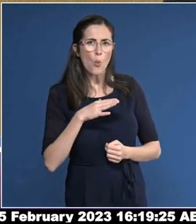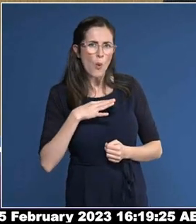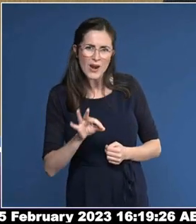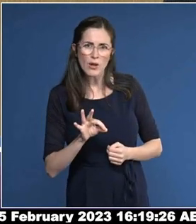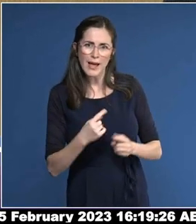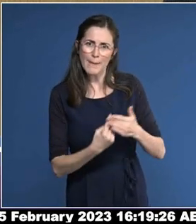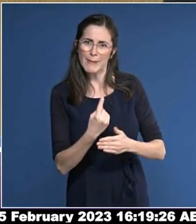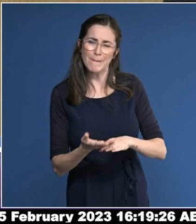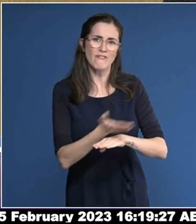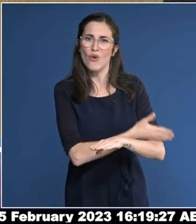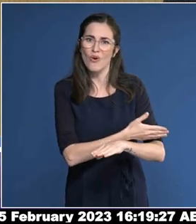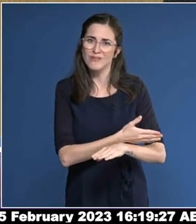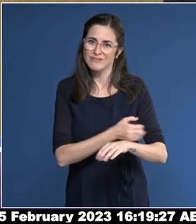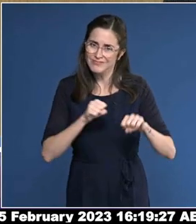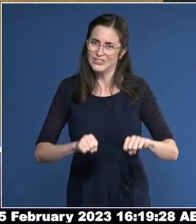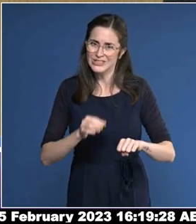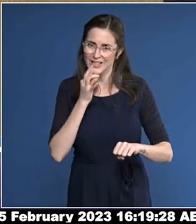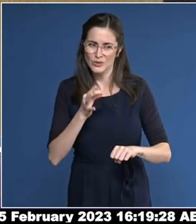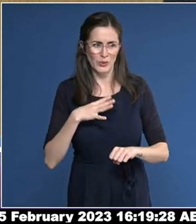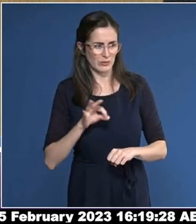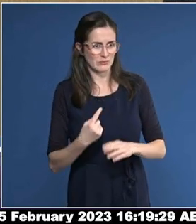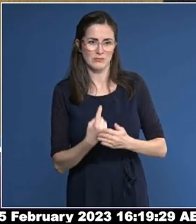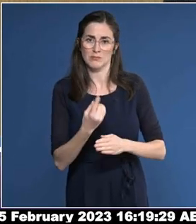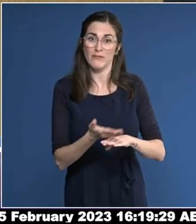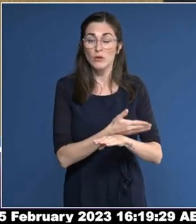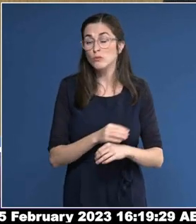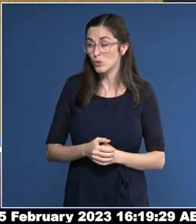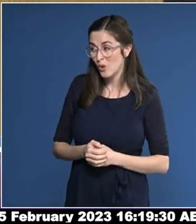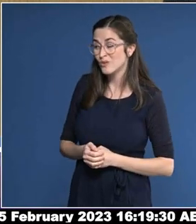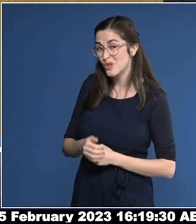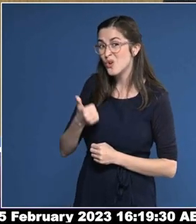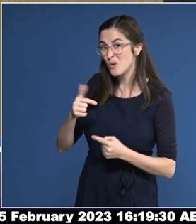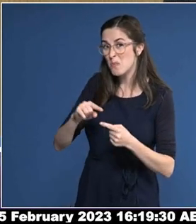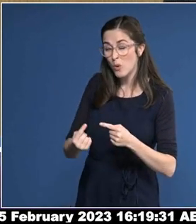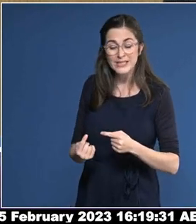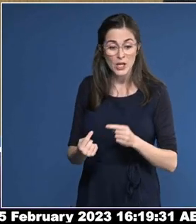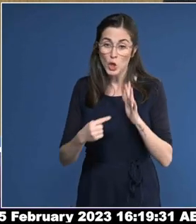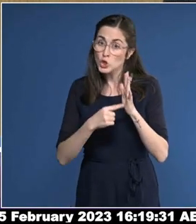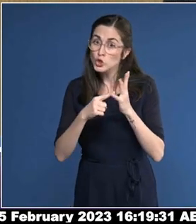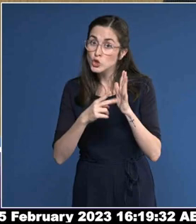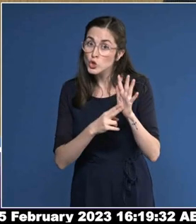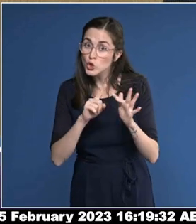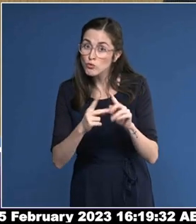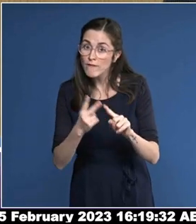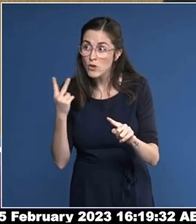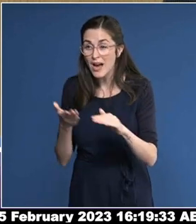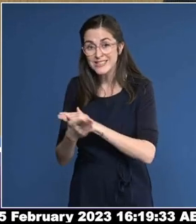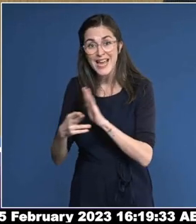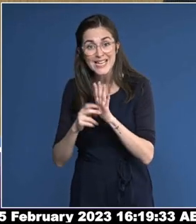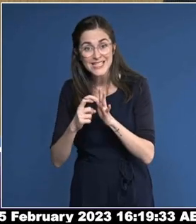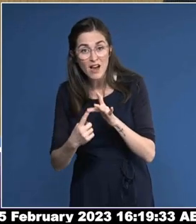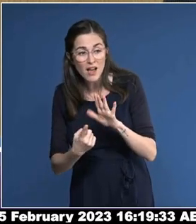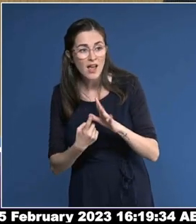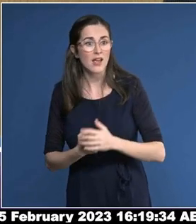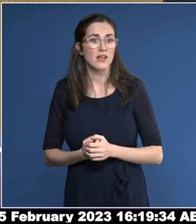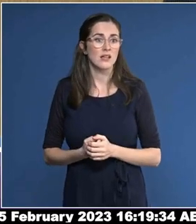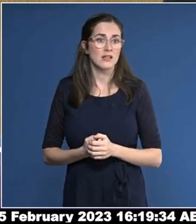There's been a number of reviews, from the Tune Review to JSC inquiries to - yes, I